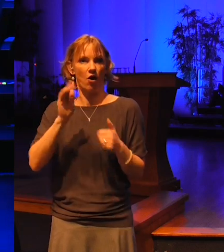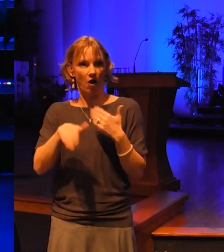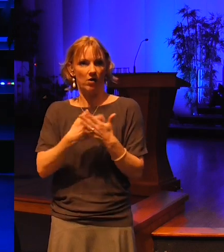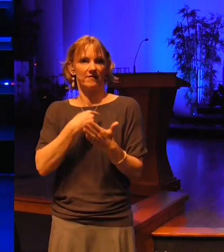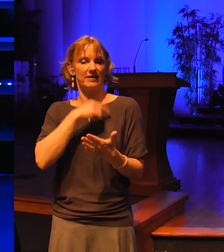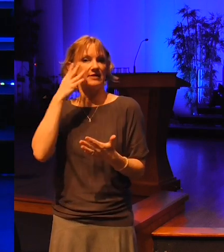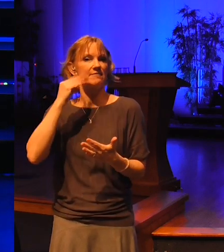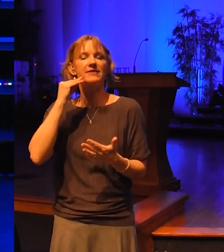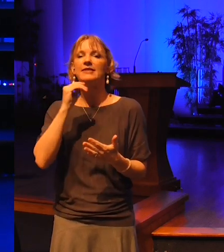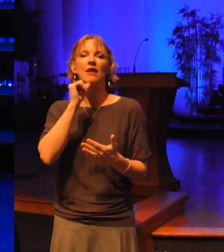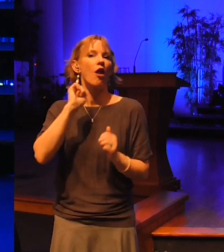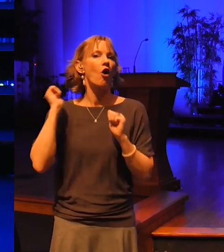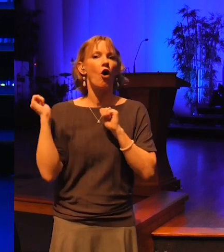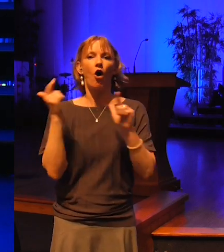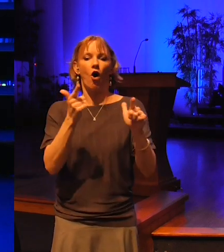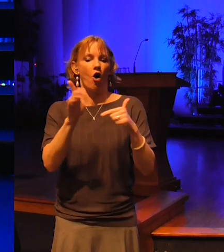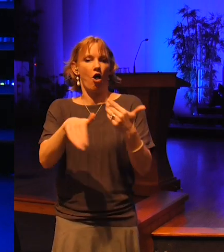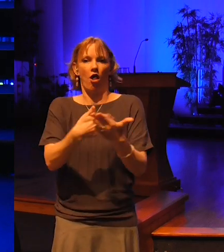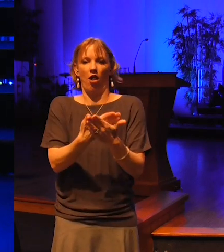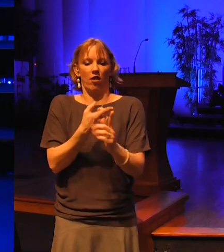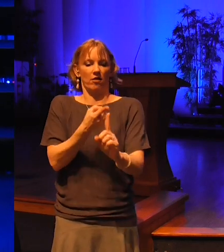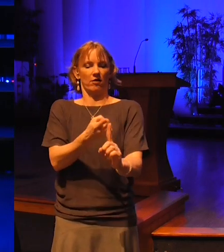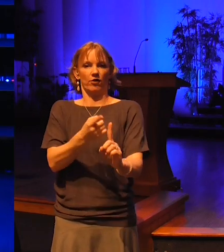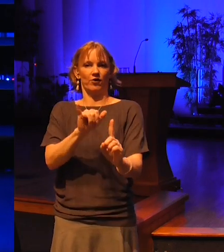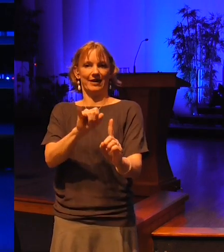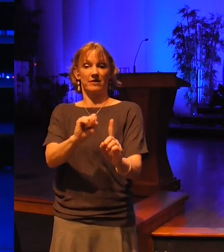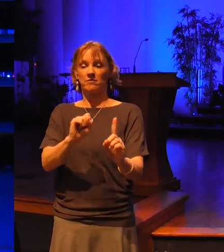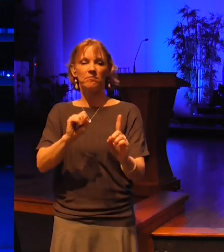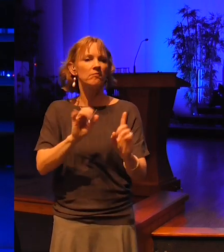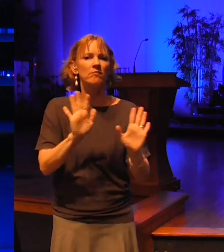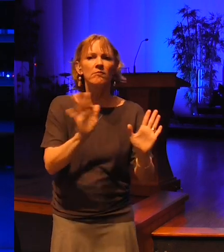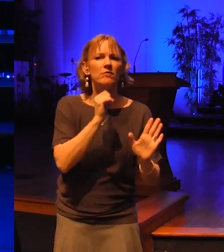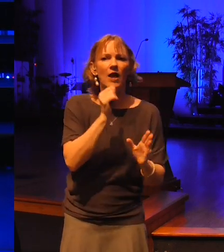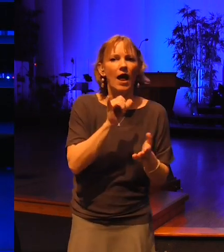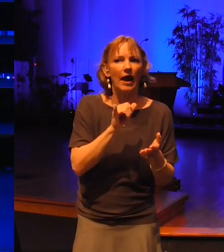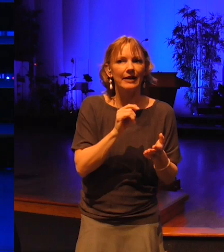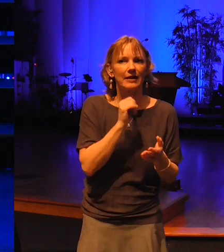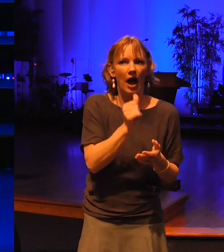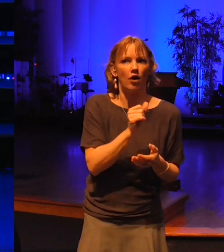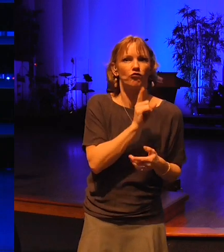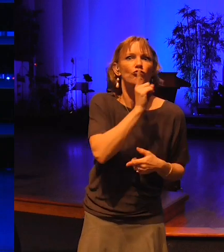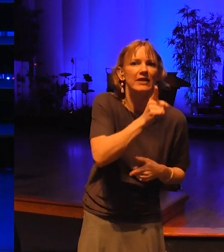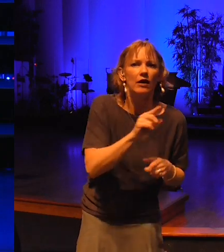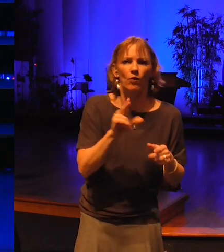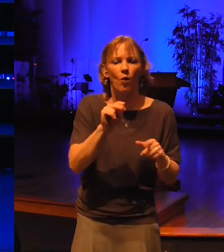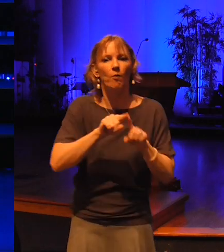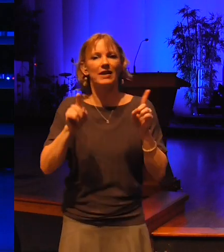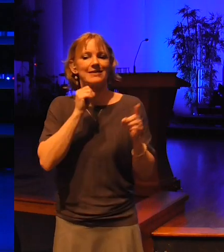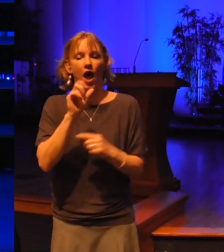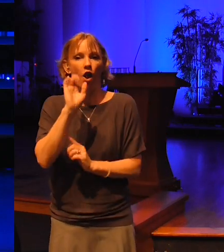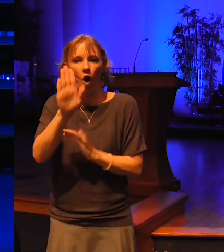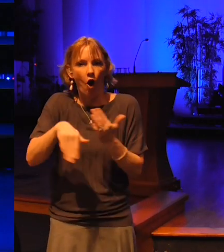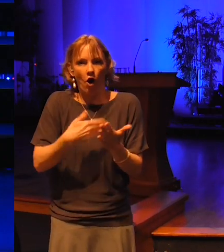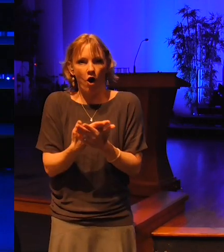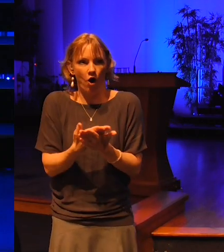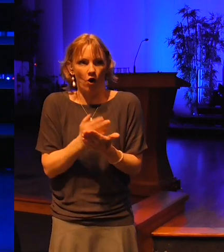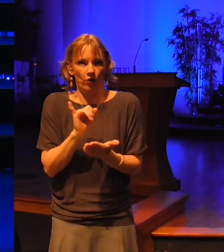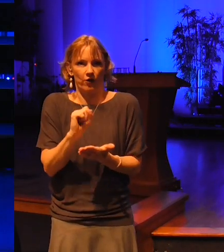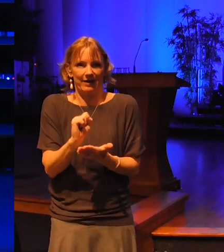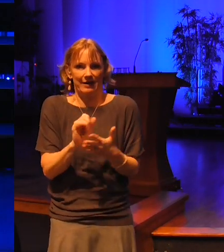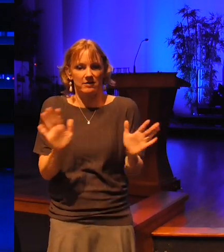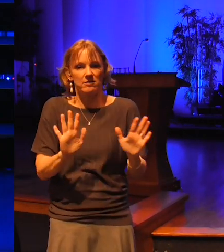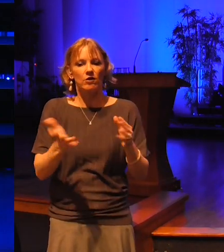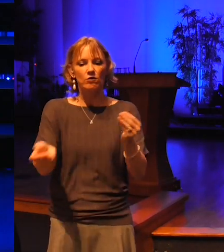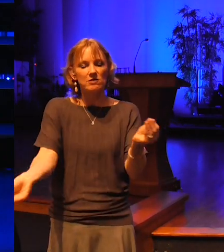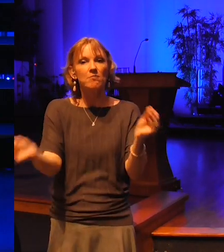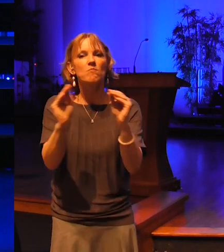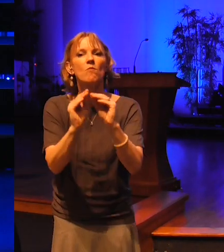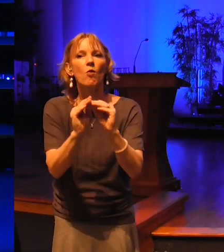there is not that it's not real but it's not all there is there is more there is another reality